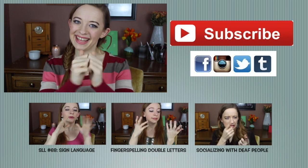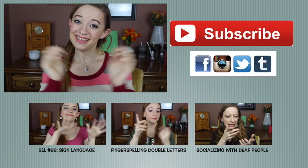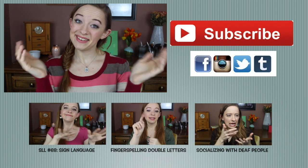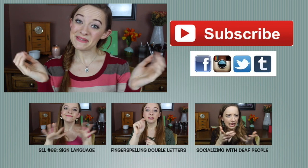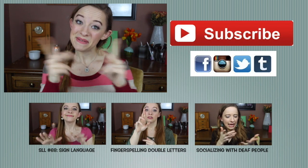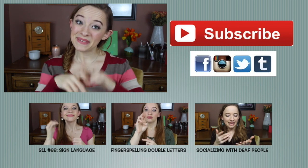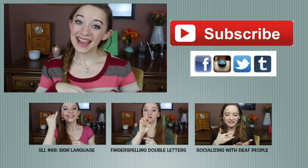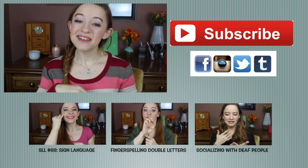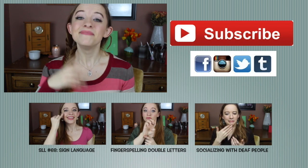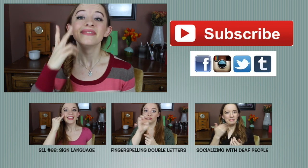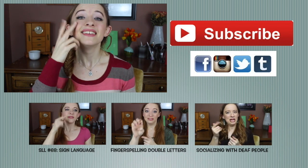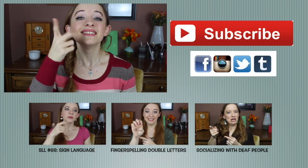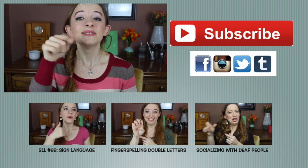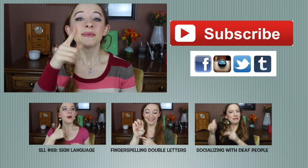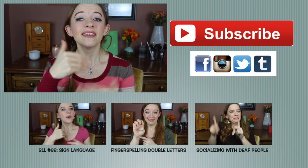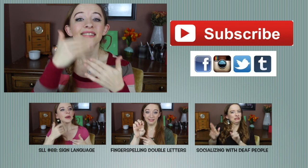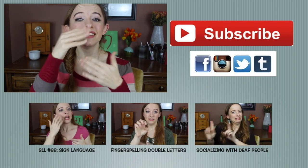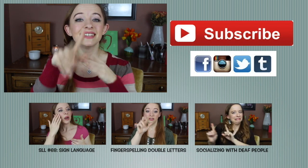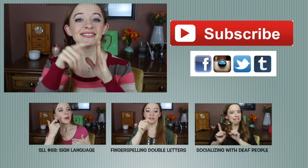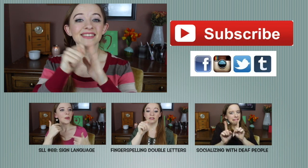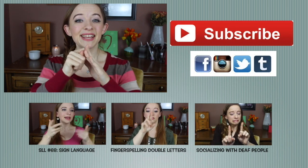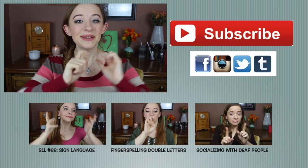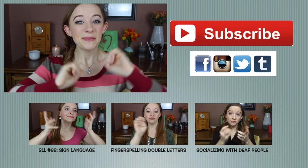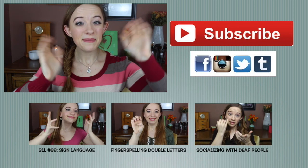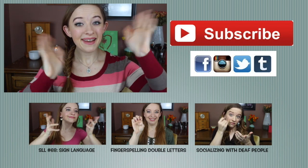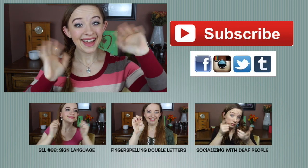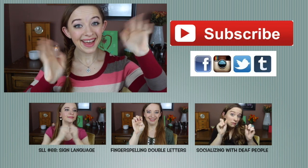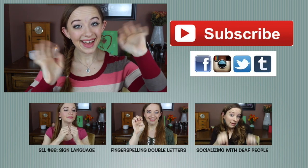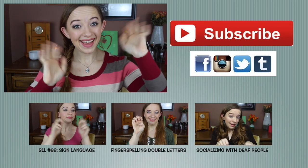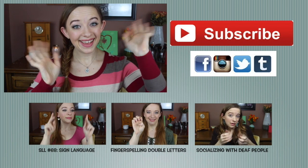and have some fun together. Alright I'll see you in the next video. BYE!